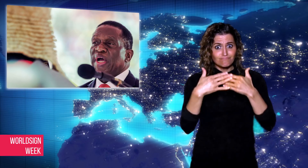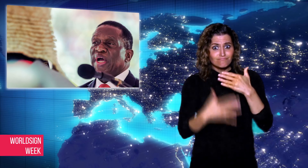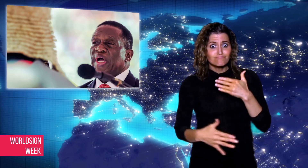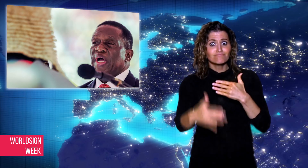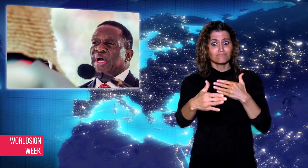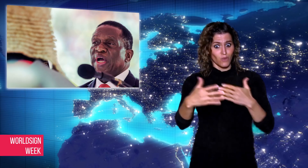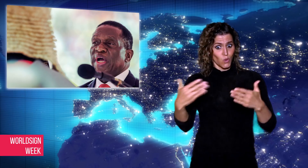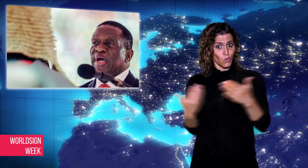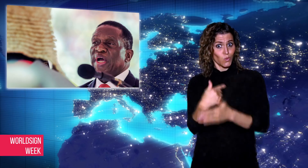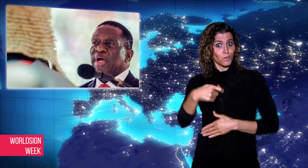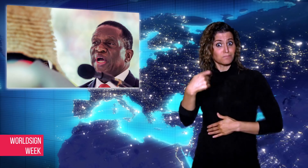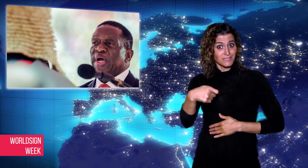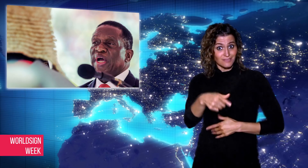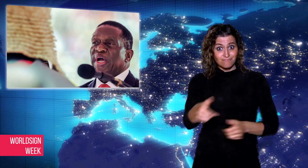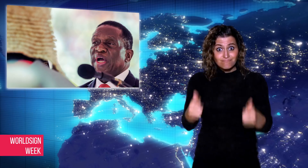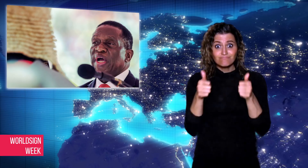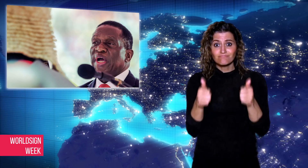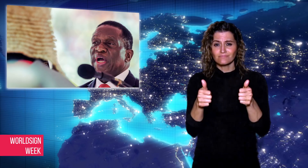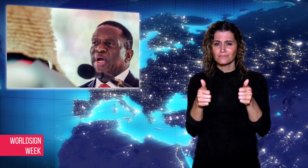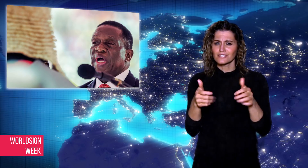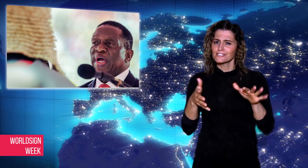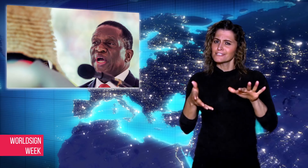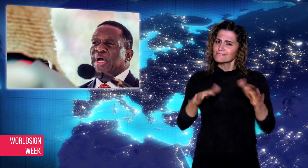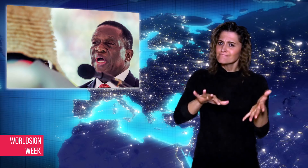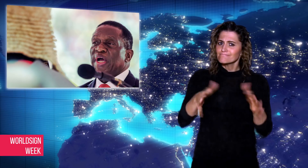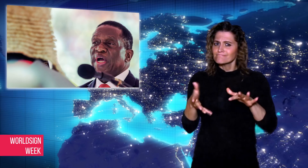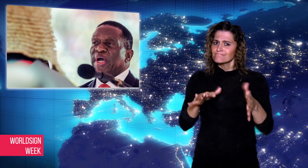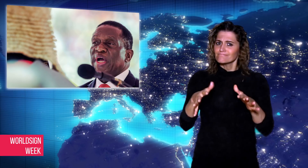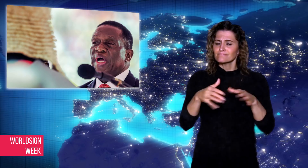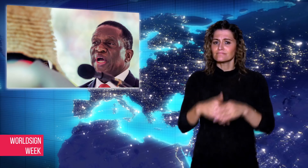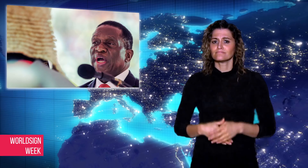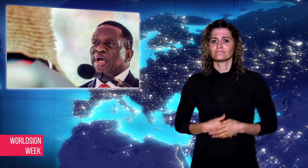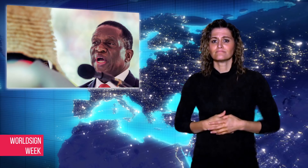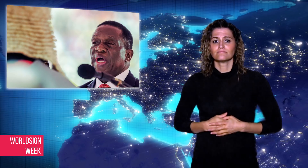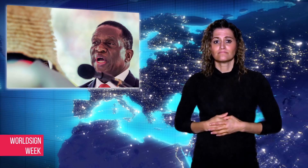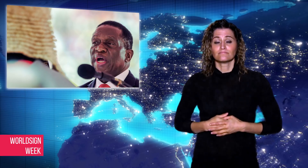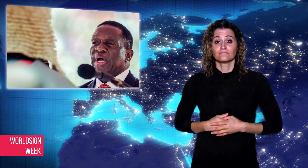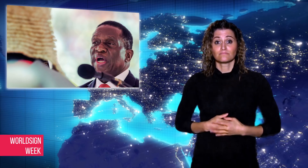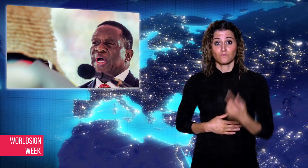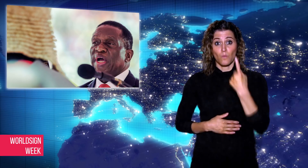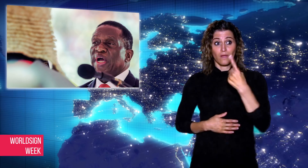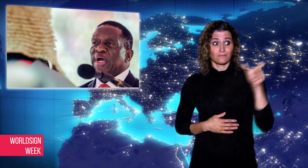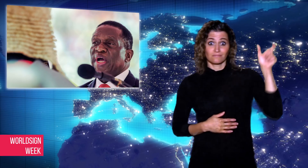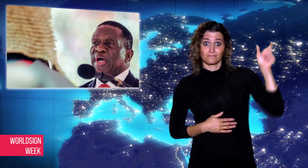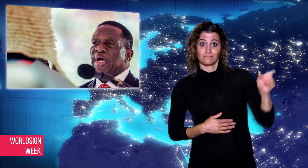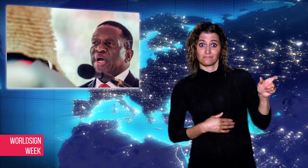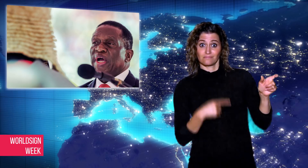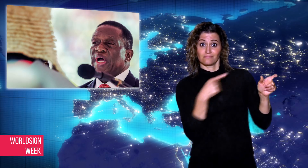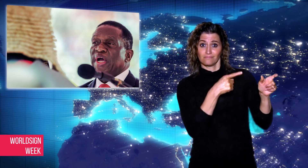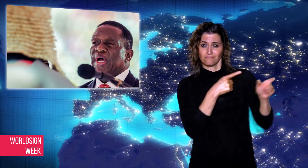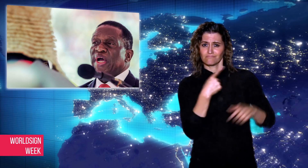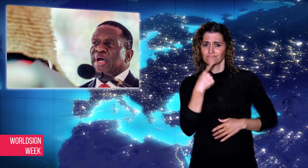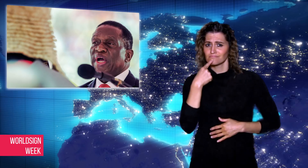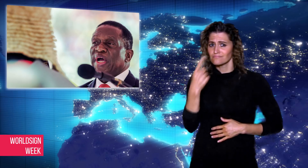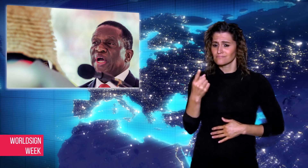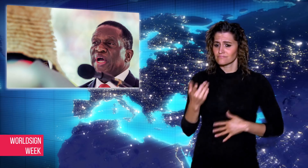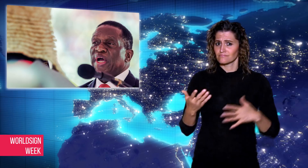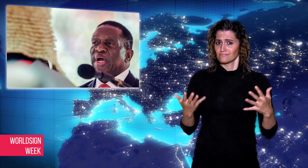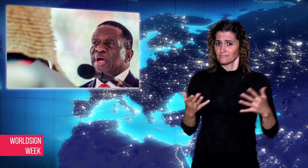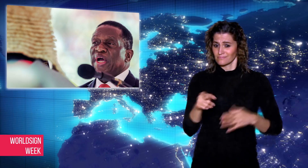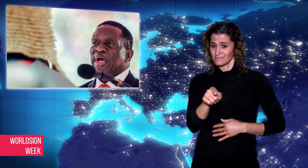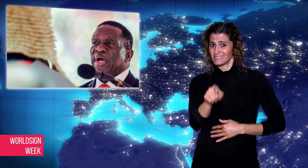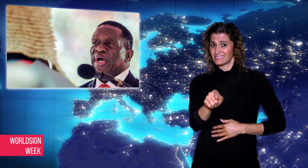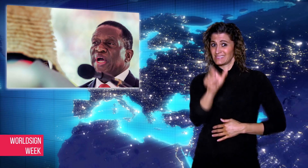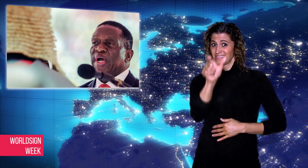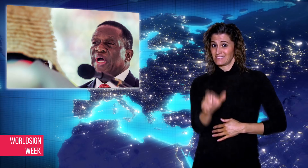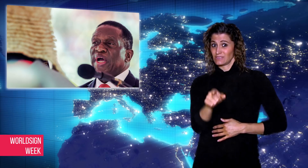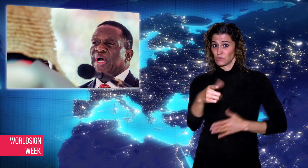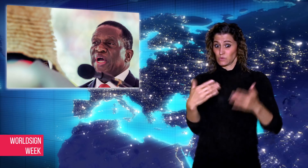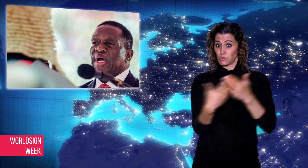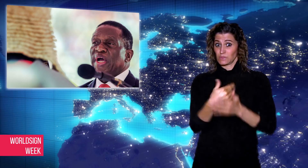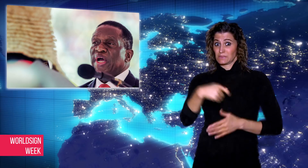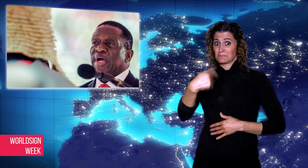person said, “Mnangagwa is a part of